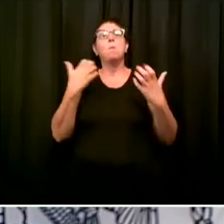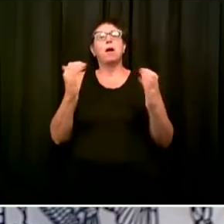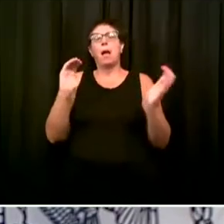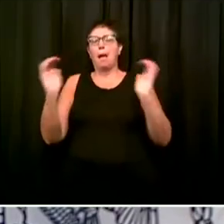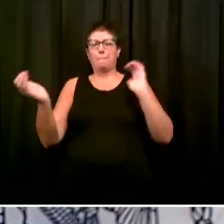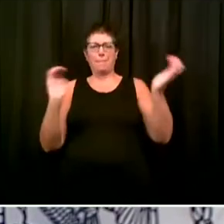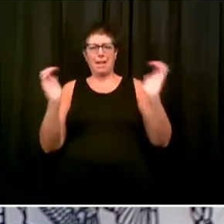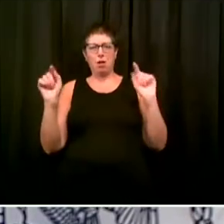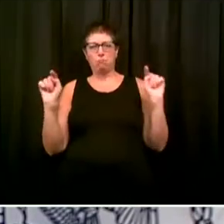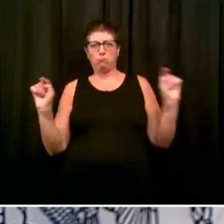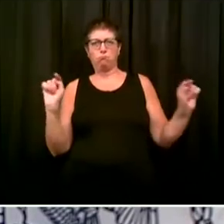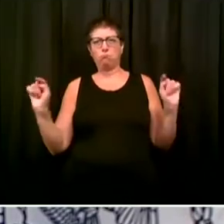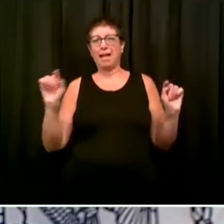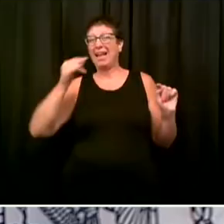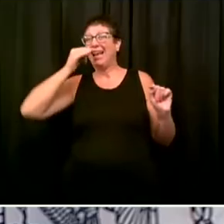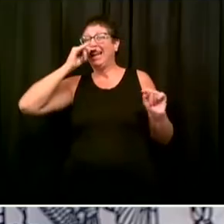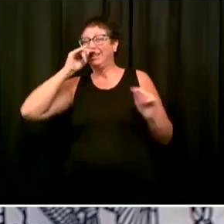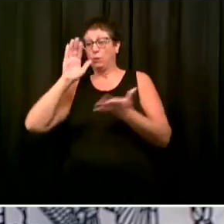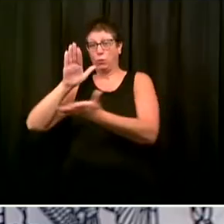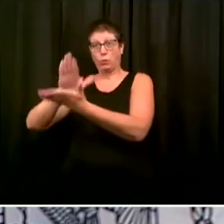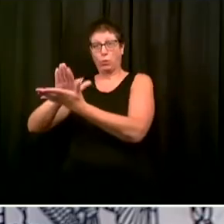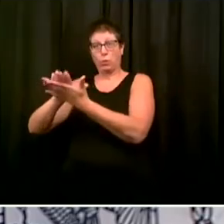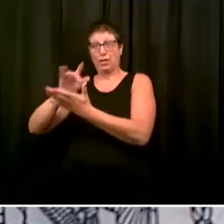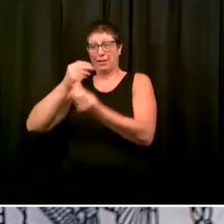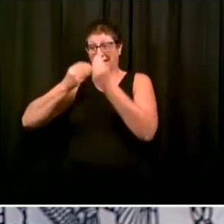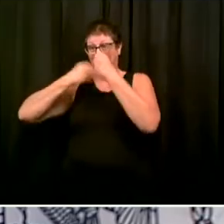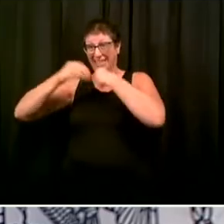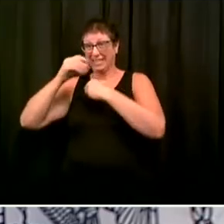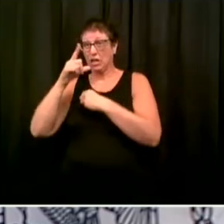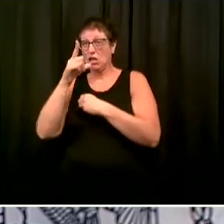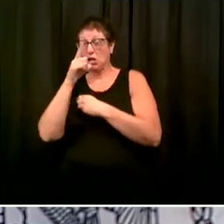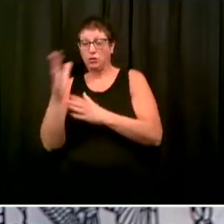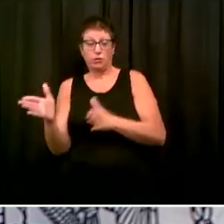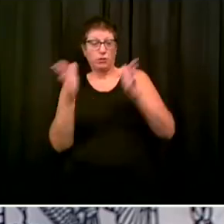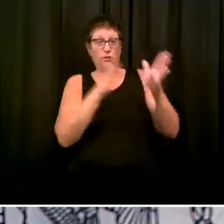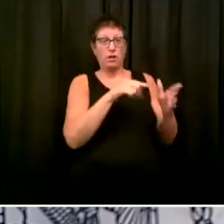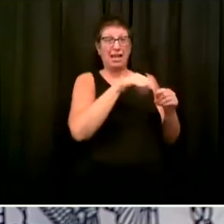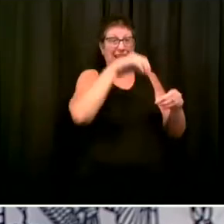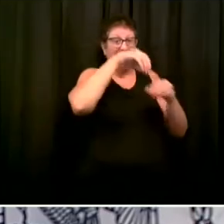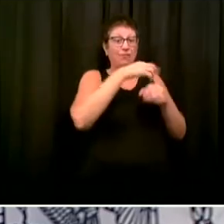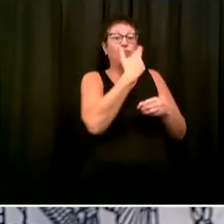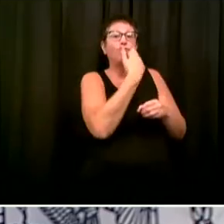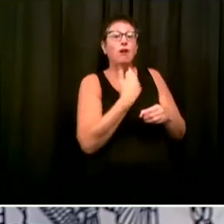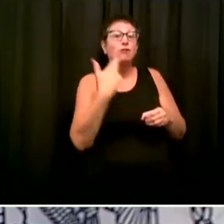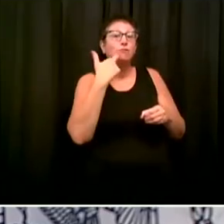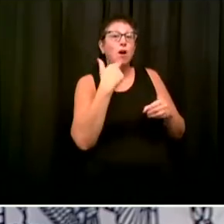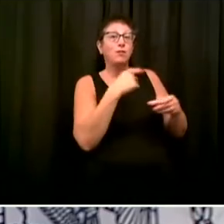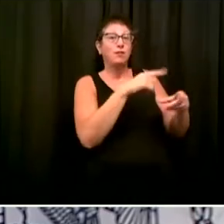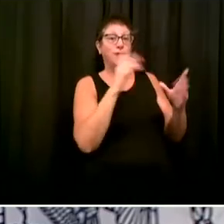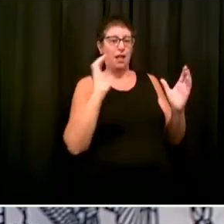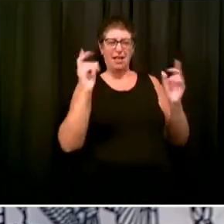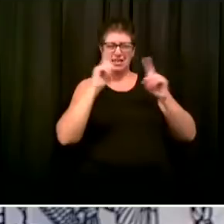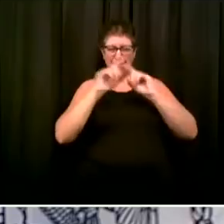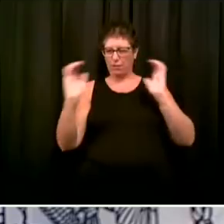JUMP IN. LET'S COMPARE THE TWO ACTIVITIES. I THINK PEOE PLSIDA LK,OO THESE TWO THINGS ARE SIMILAR.